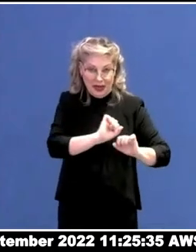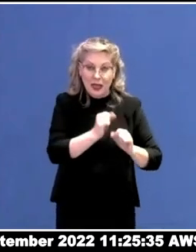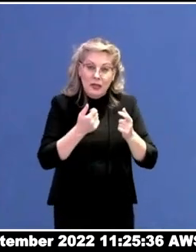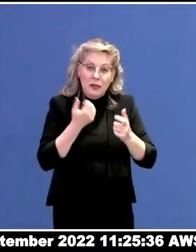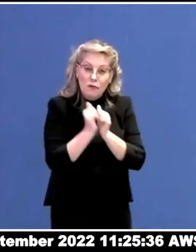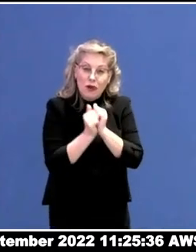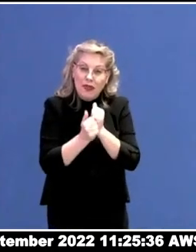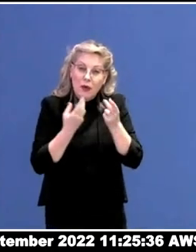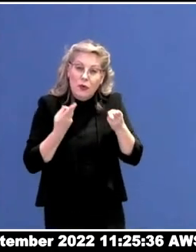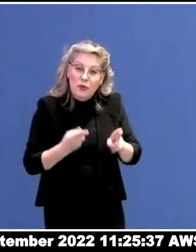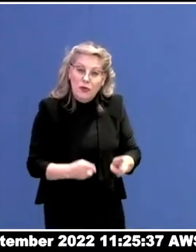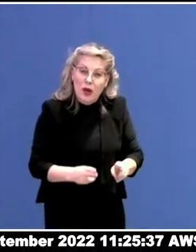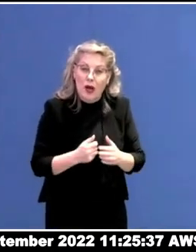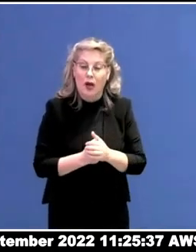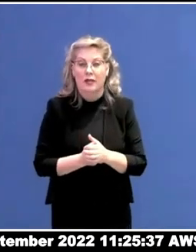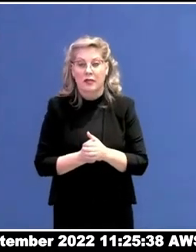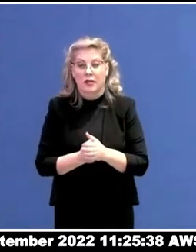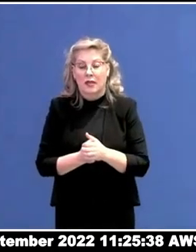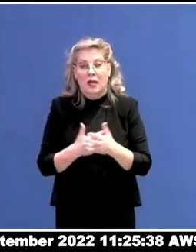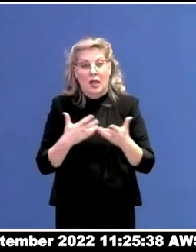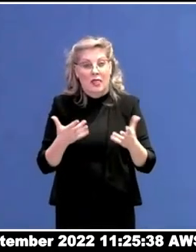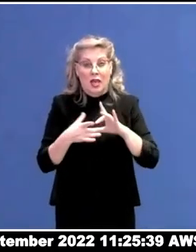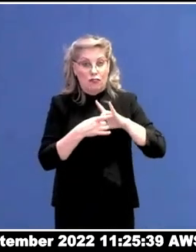So, that's a relationship and the correlation that we had with the people in